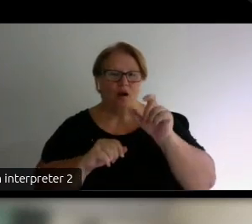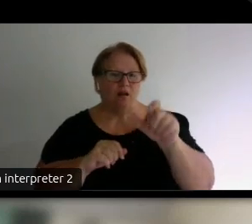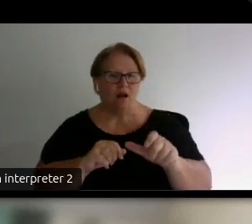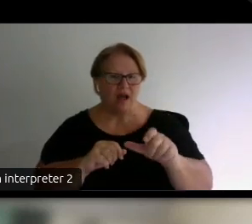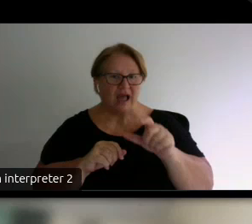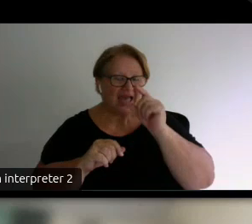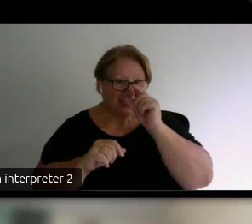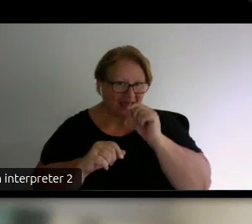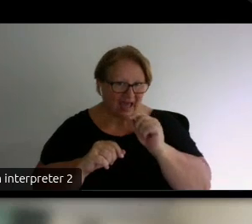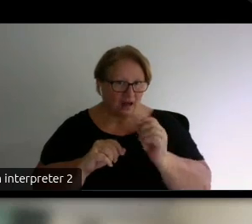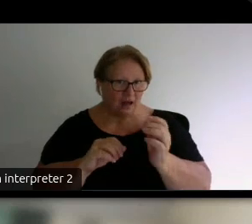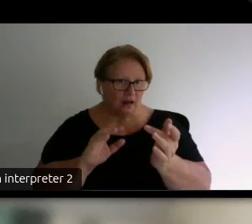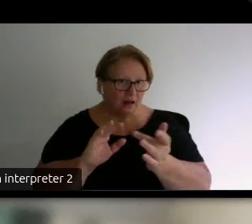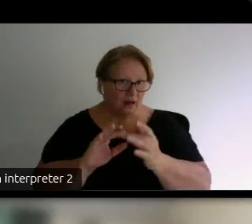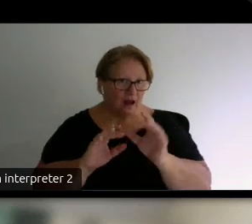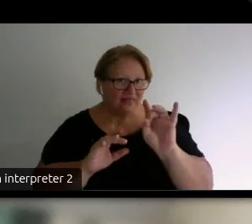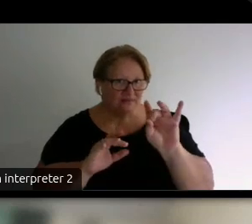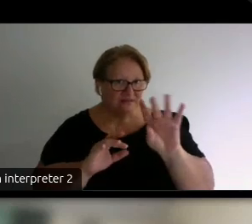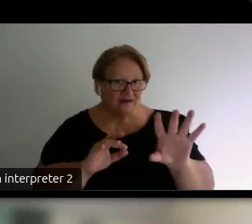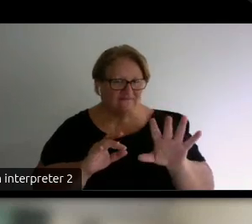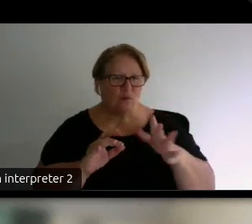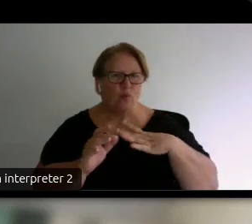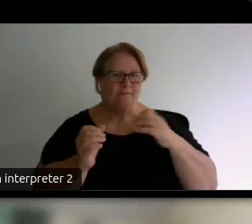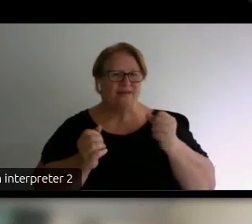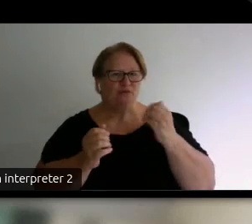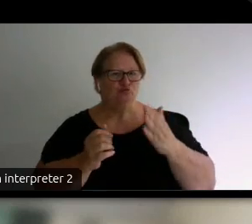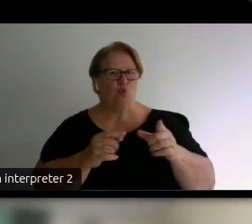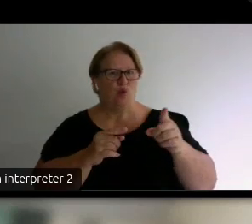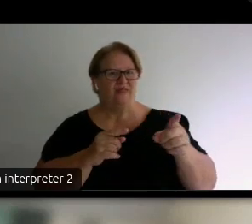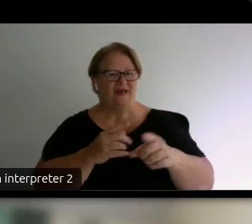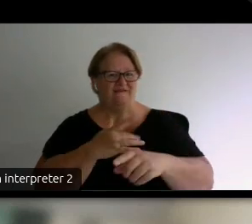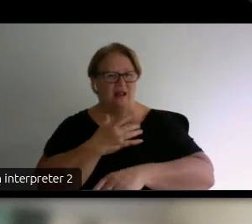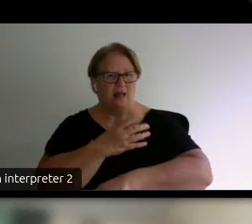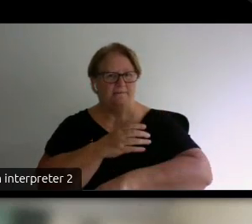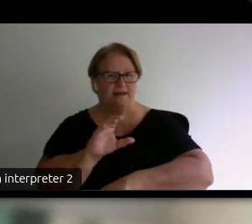for themselves we want to empower them and make sure that they they can that they they do do that.